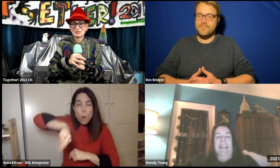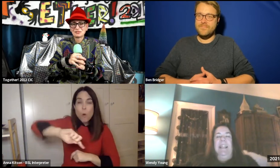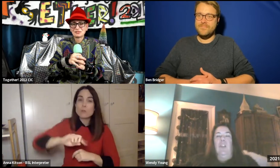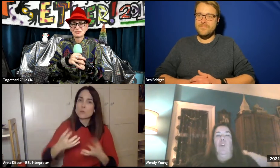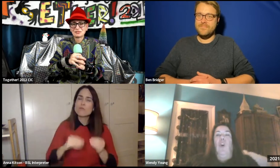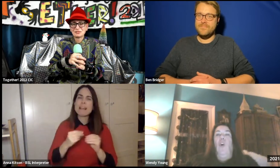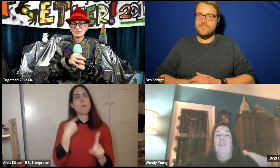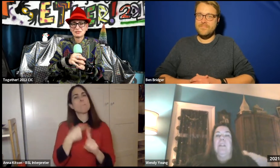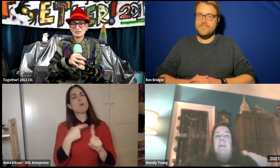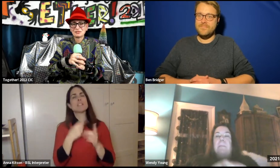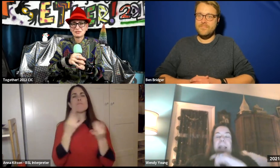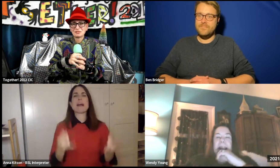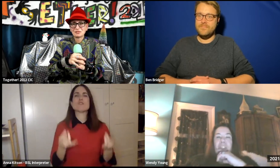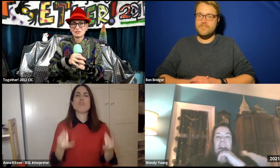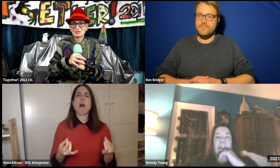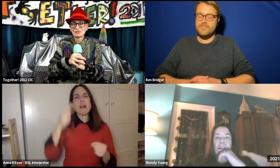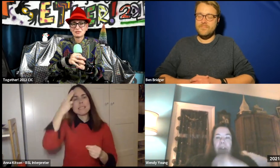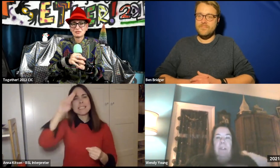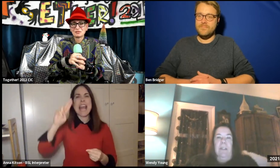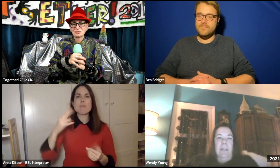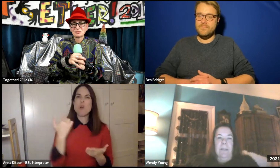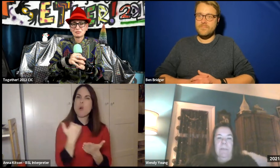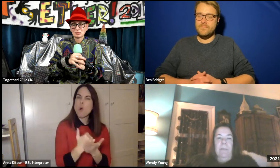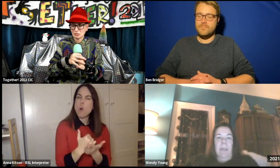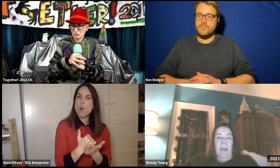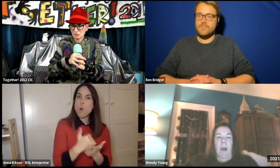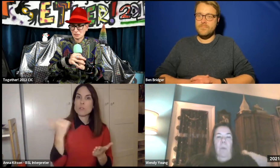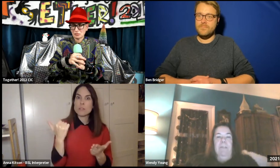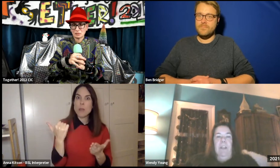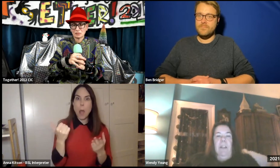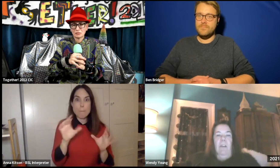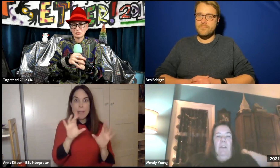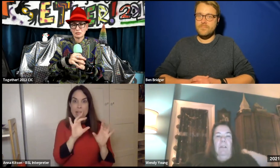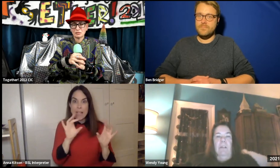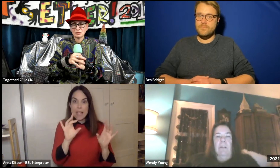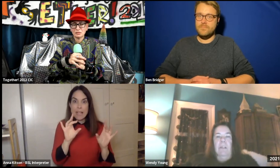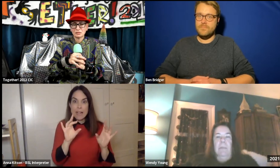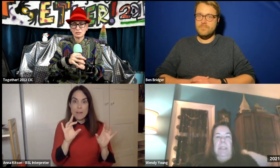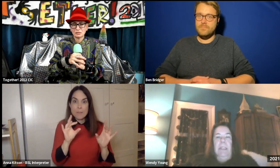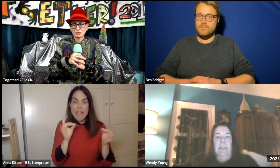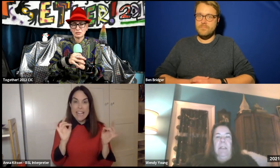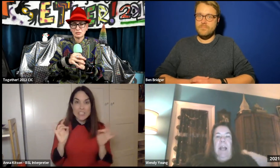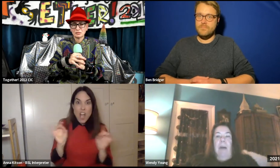It's called Awesome Enchantress' where have you gone, oh, I